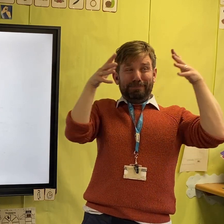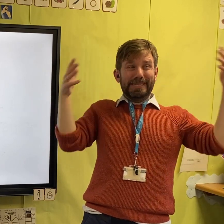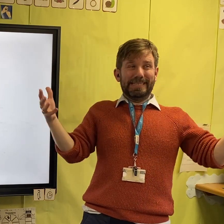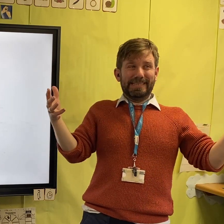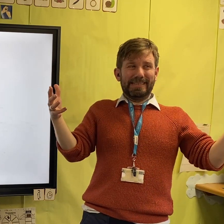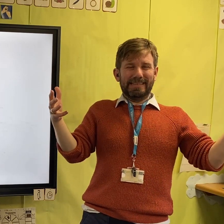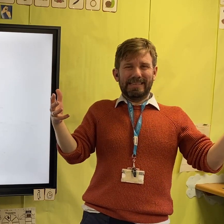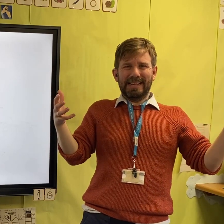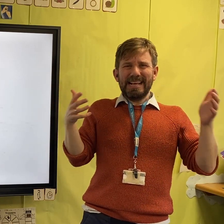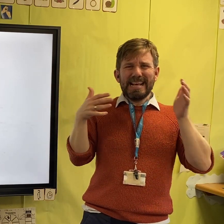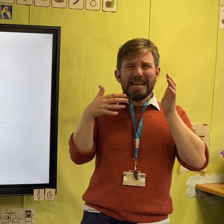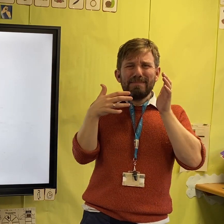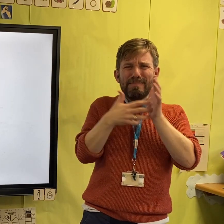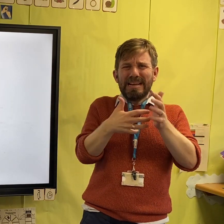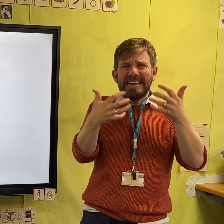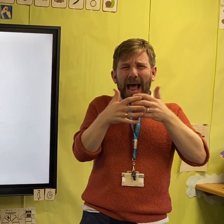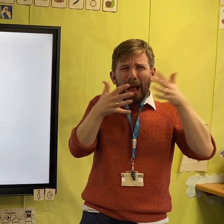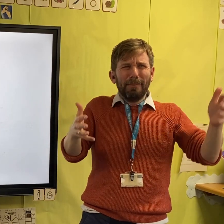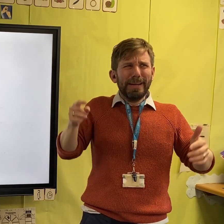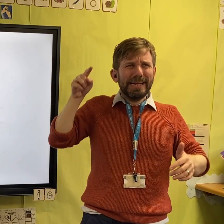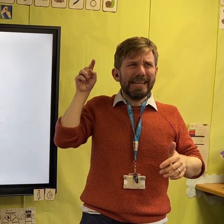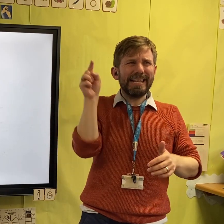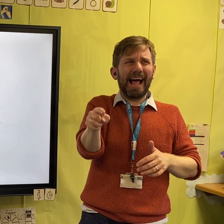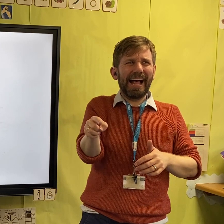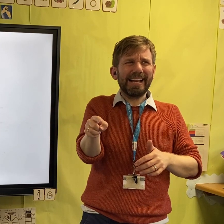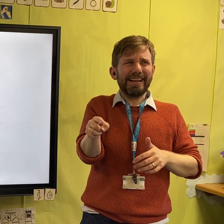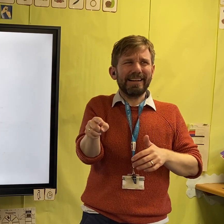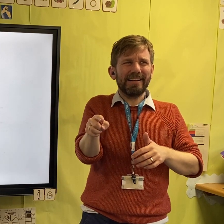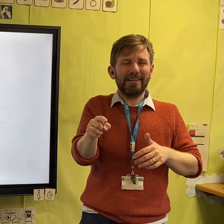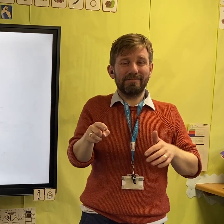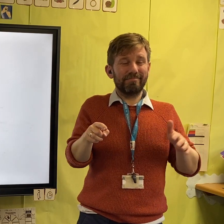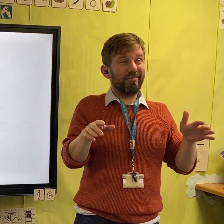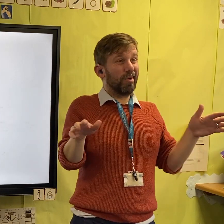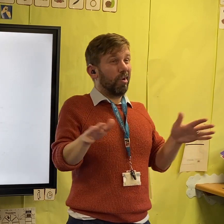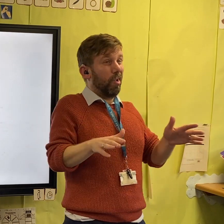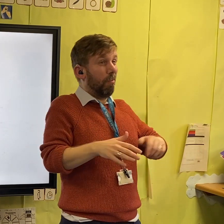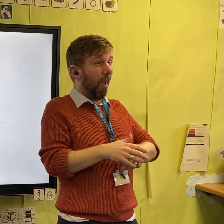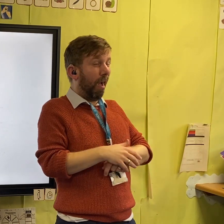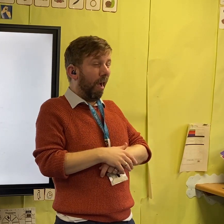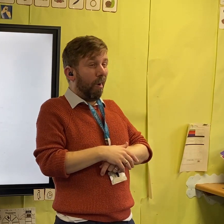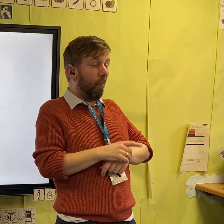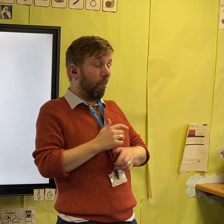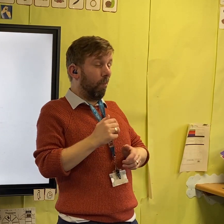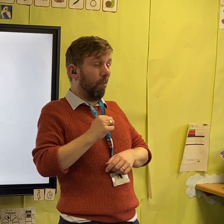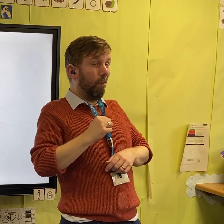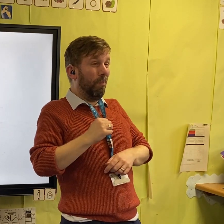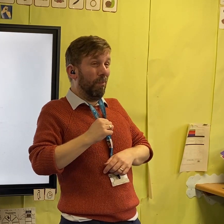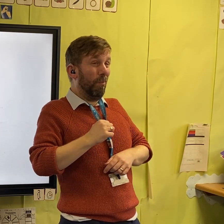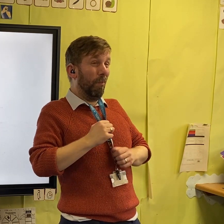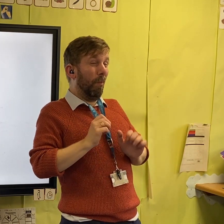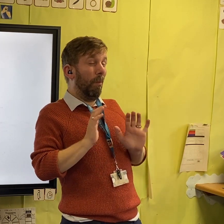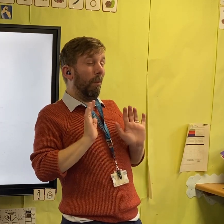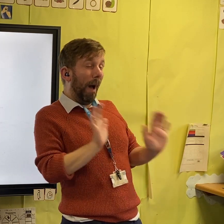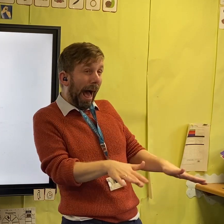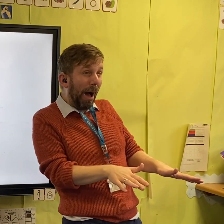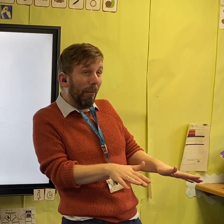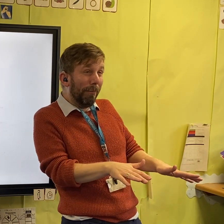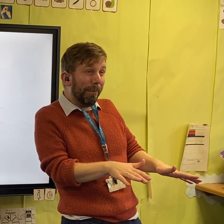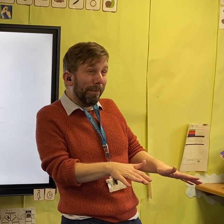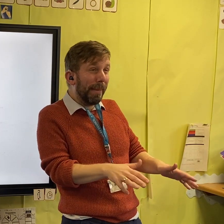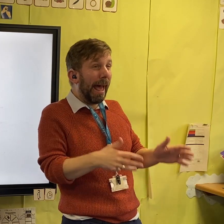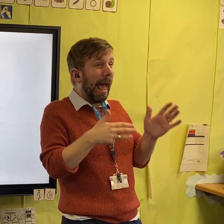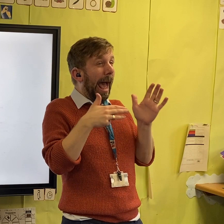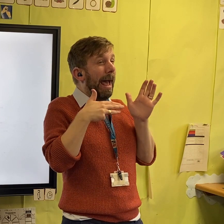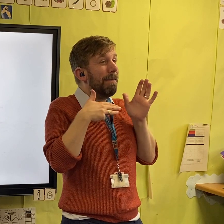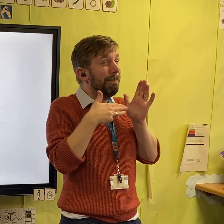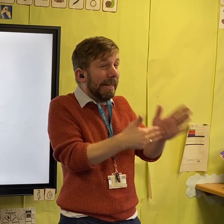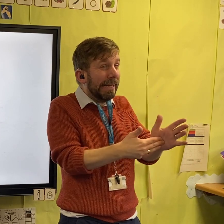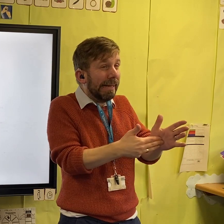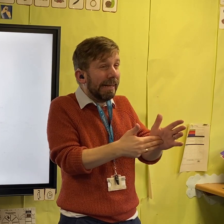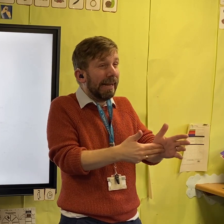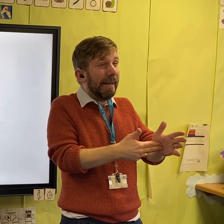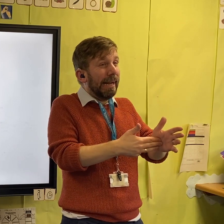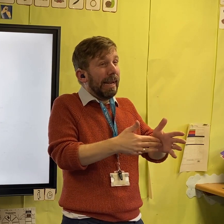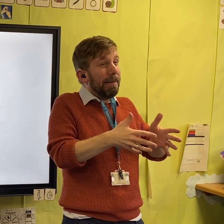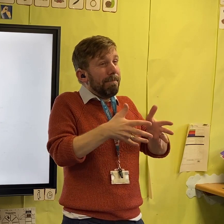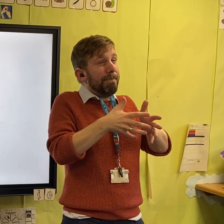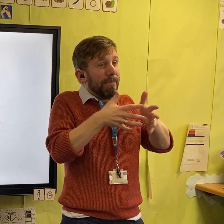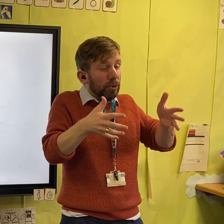If a thousand's this big how big is a million? The seal cub wrinkled his nose. Well he said,